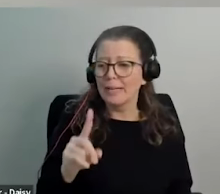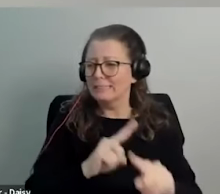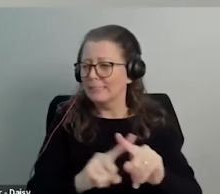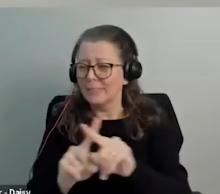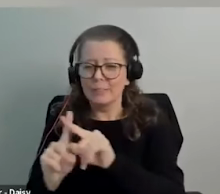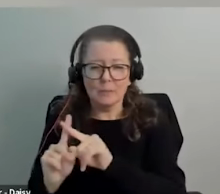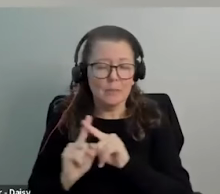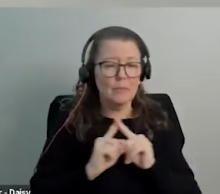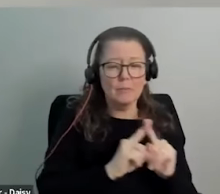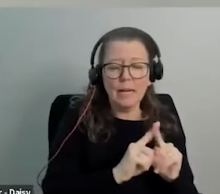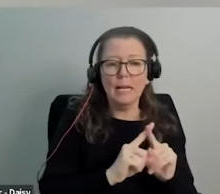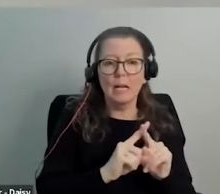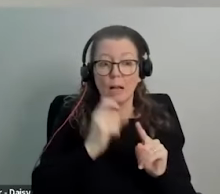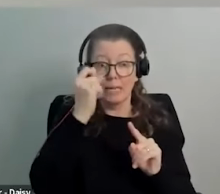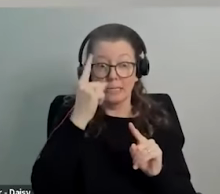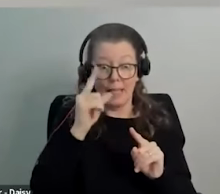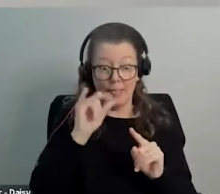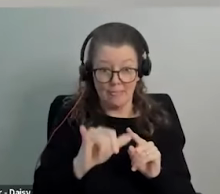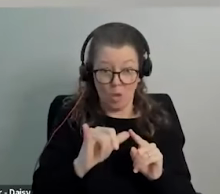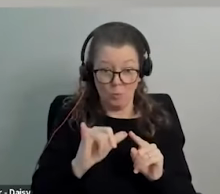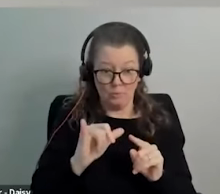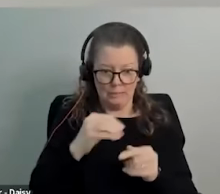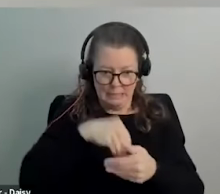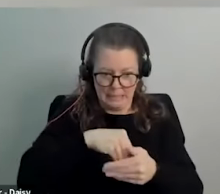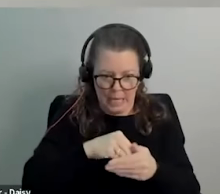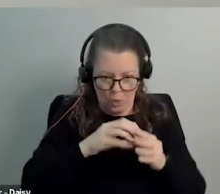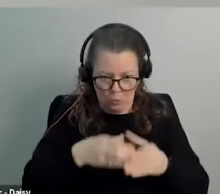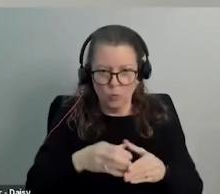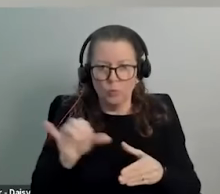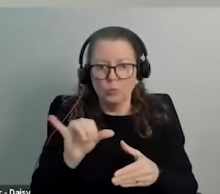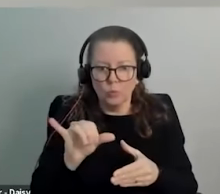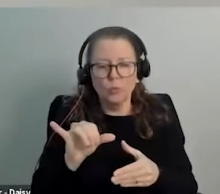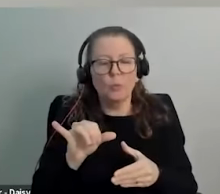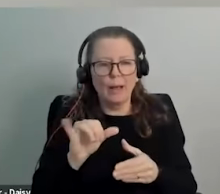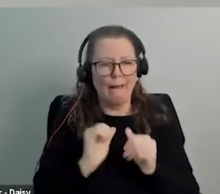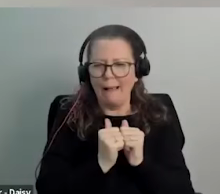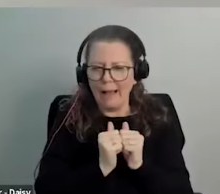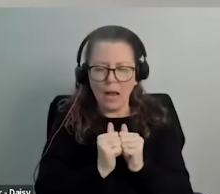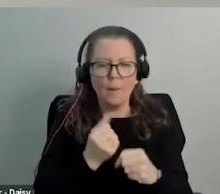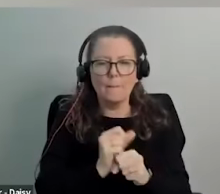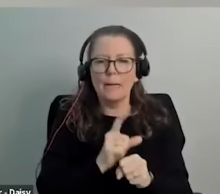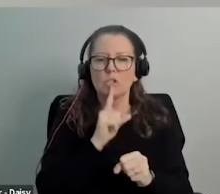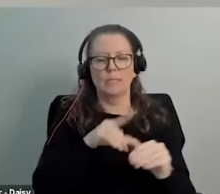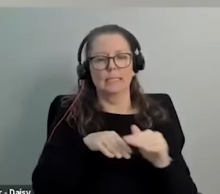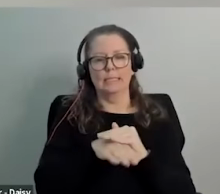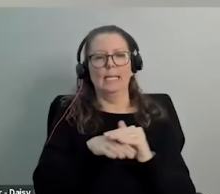within those different product organizations helping to really drive accessibility within those teams,